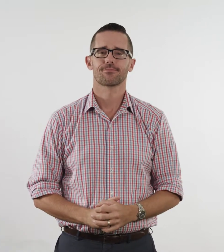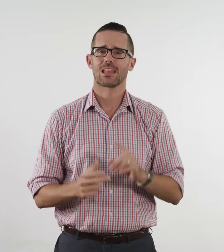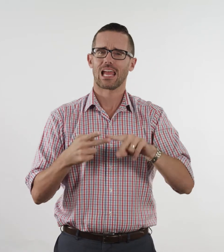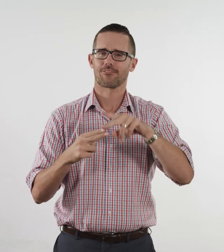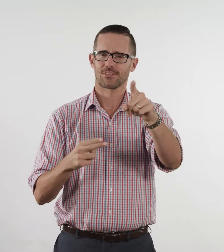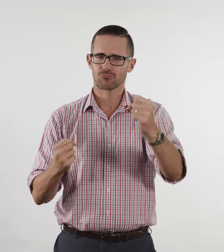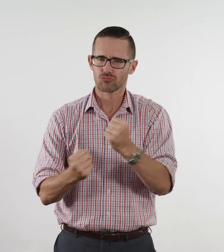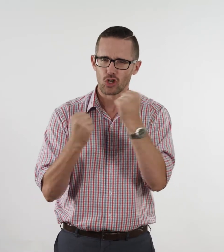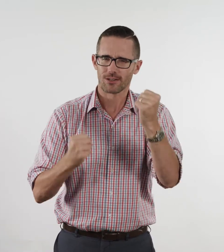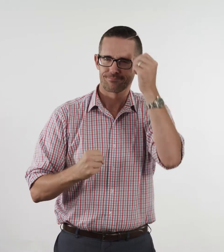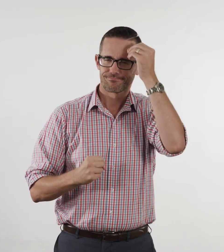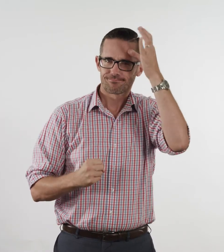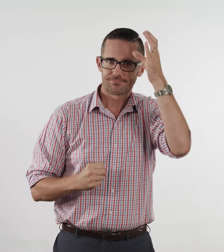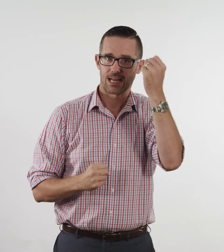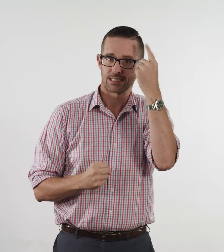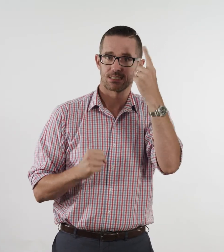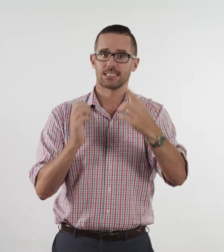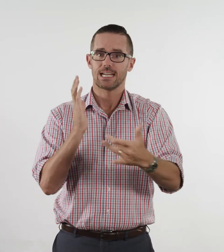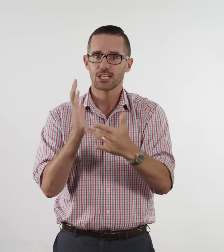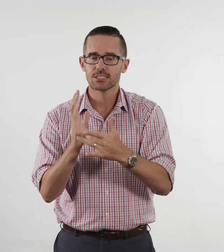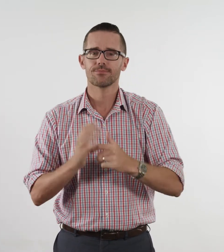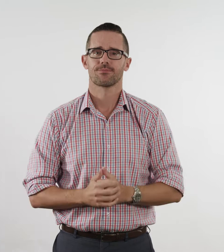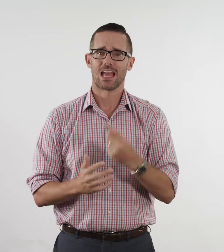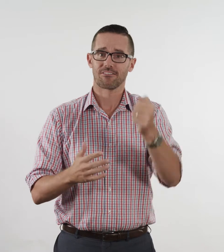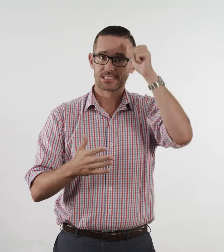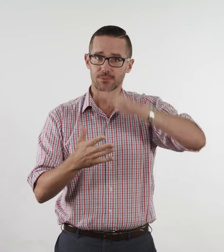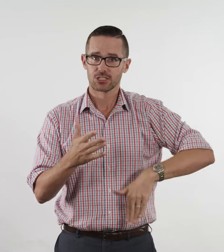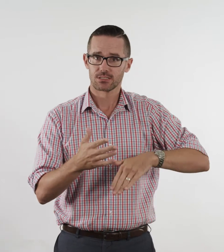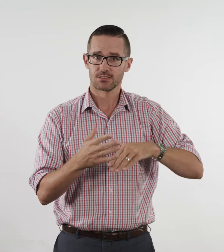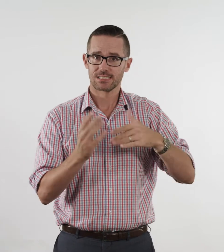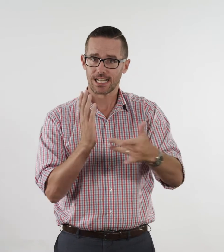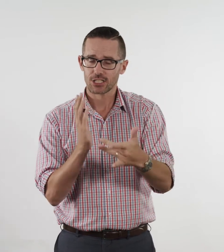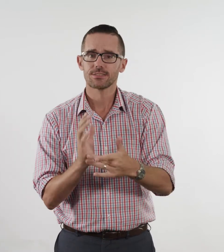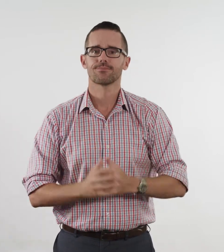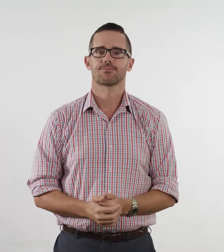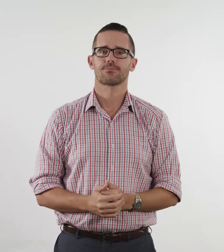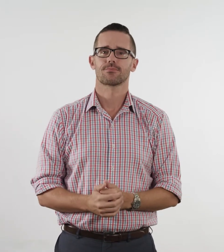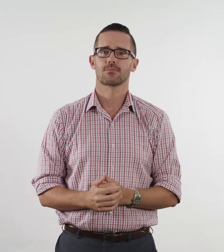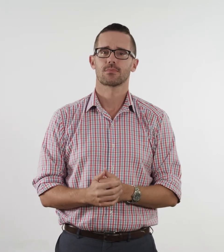If you have a strong understanding and experience in technology,